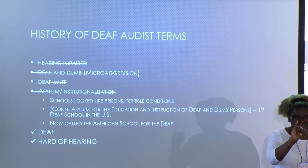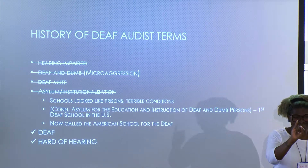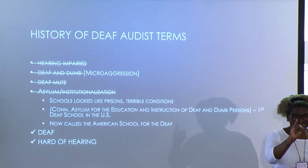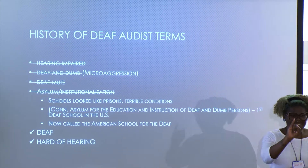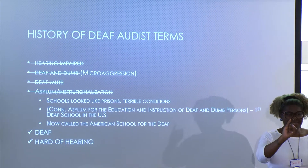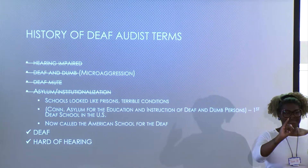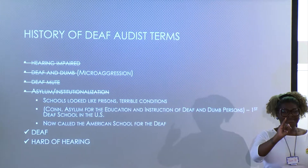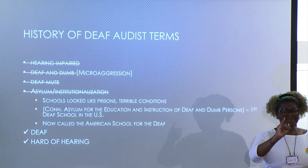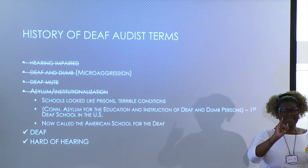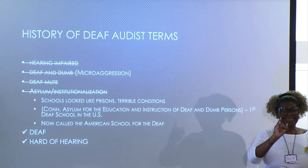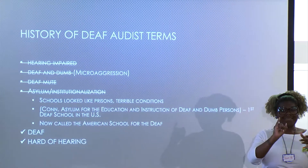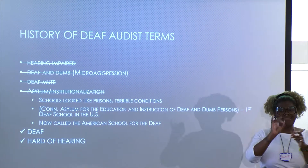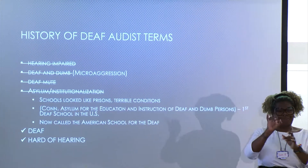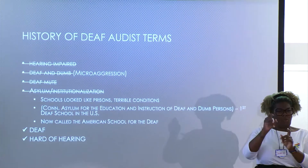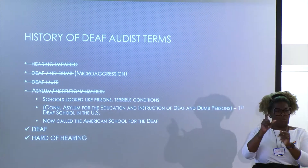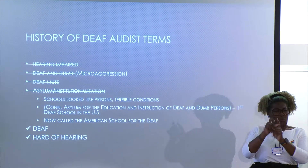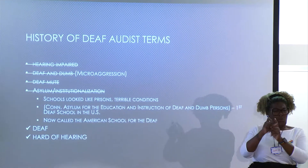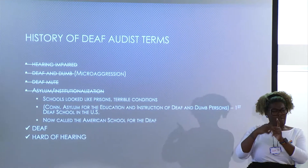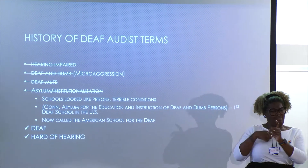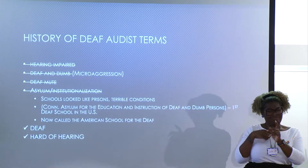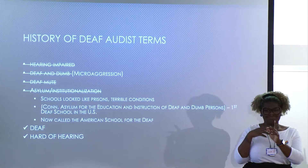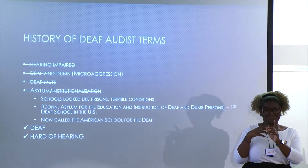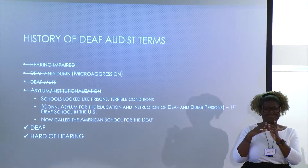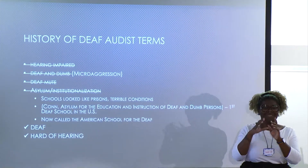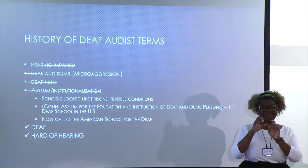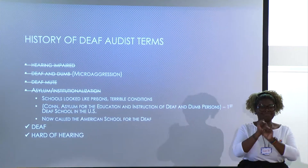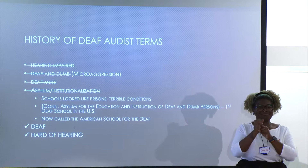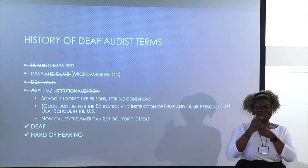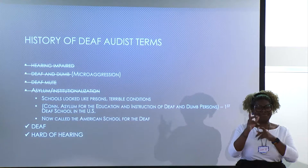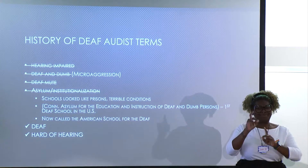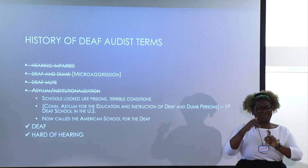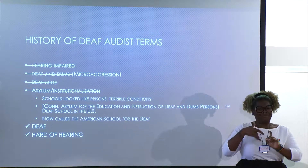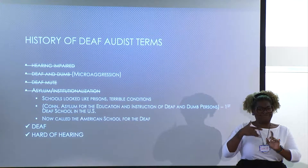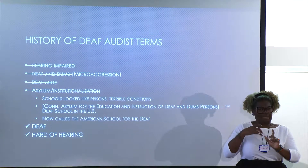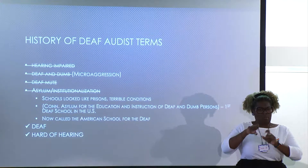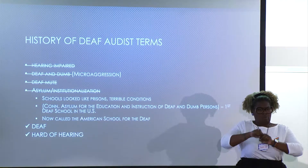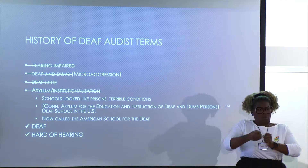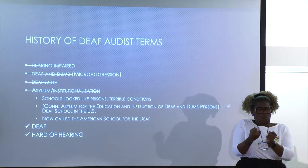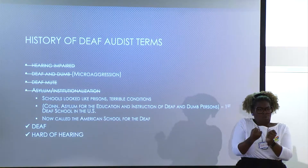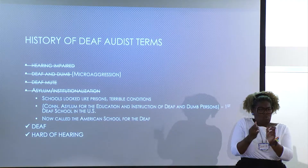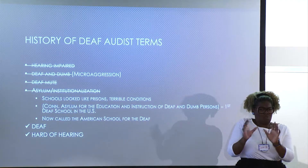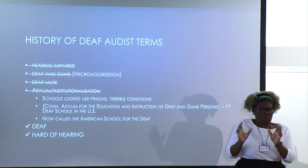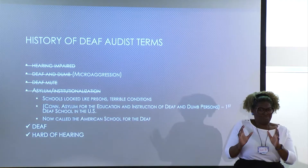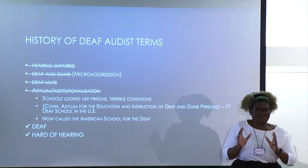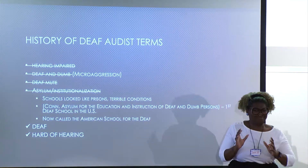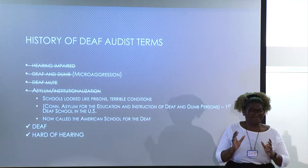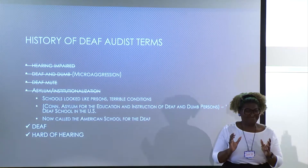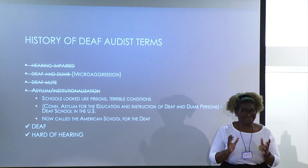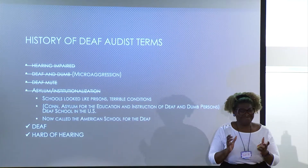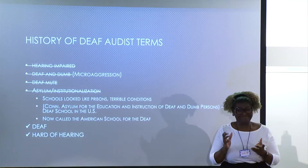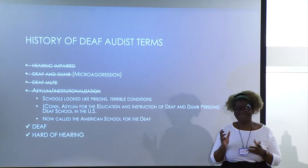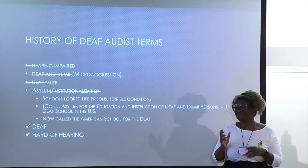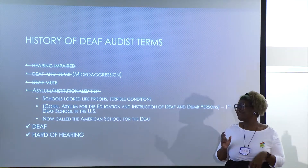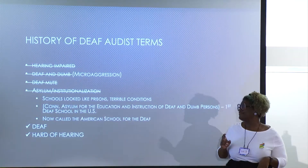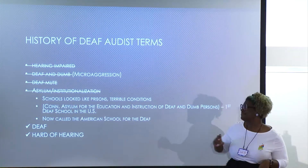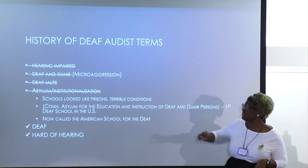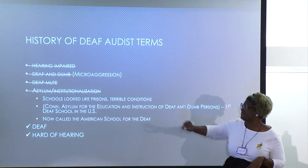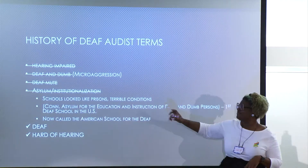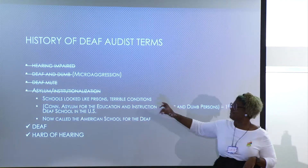Children are often labeled as being hearing-impaired. That term, however, instantly labels someone